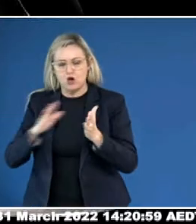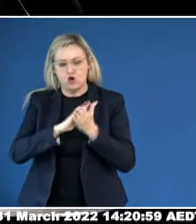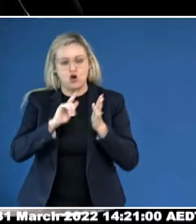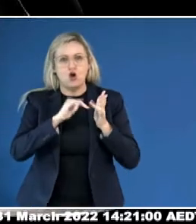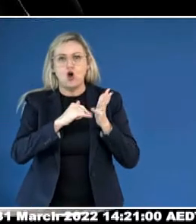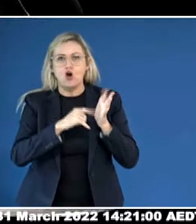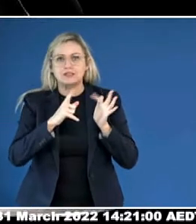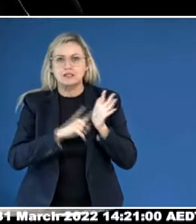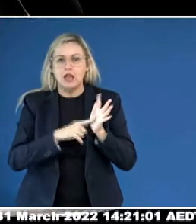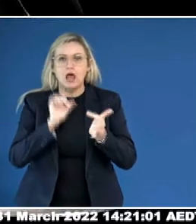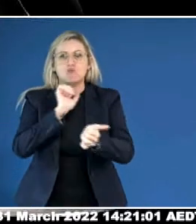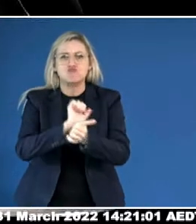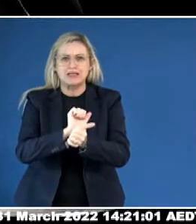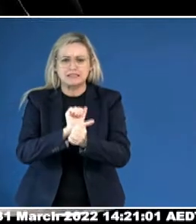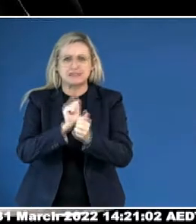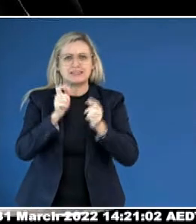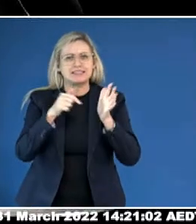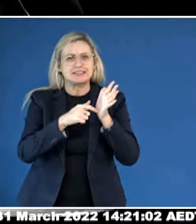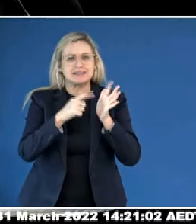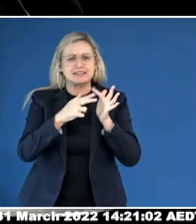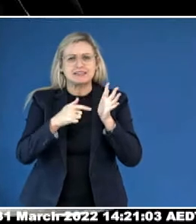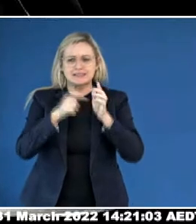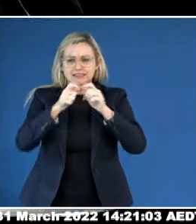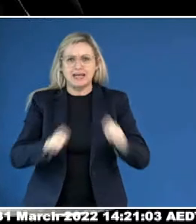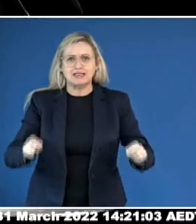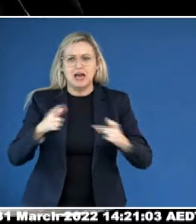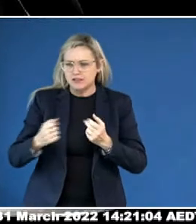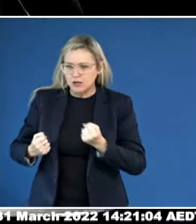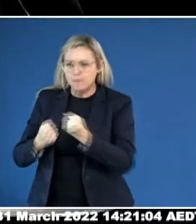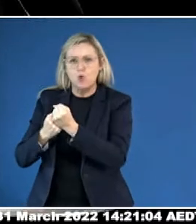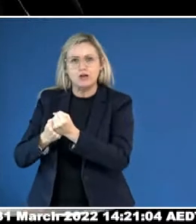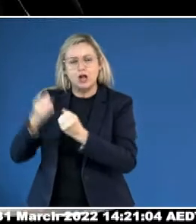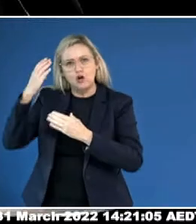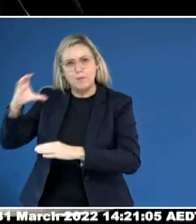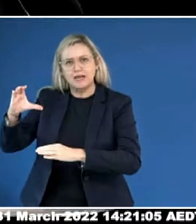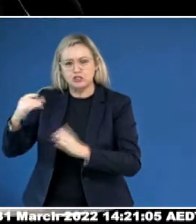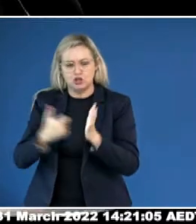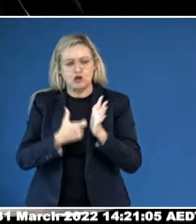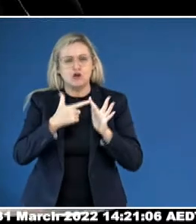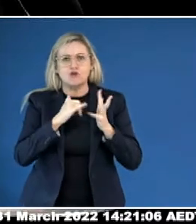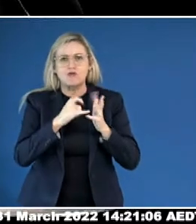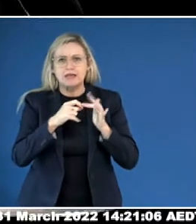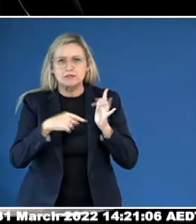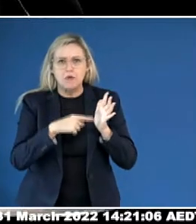A tent. A semi-supported accommodation facility. A respite centre. Aged care facility. Hospital. Just to name a few.